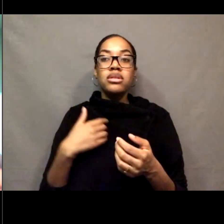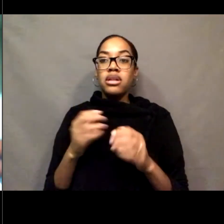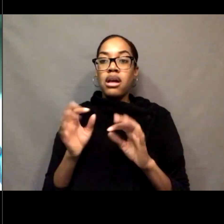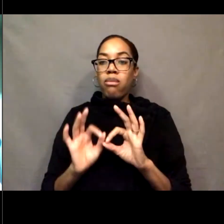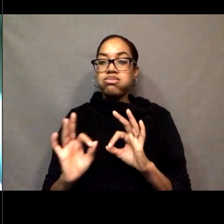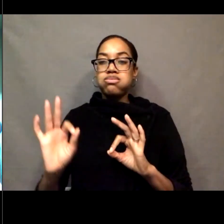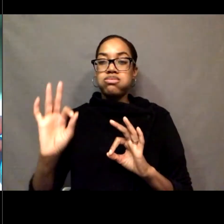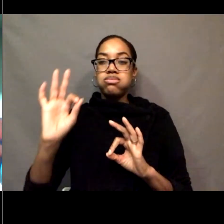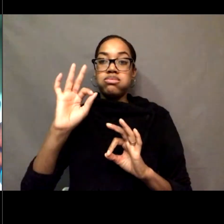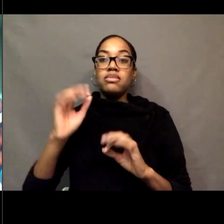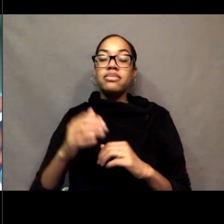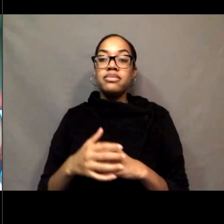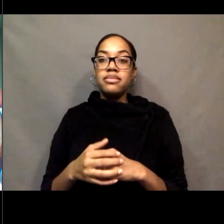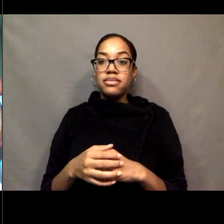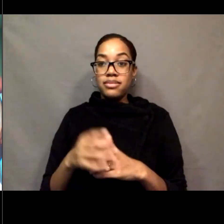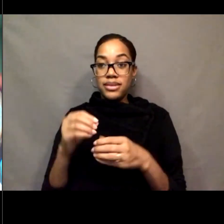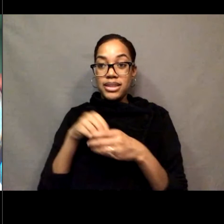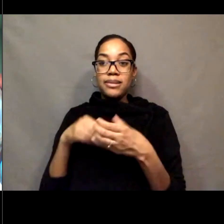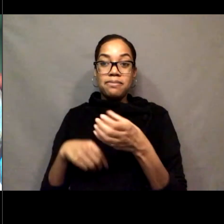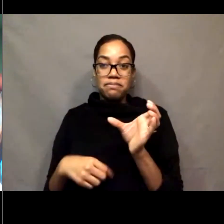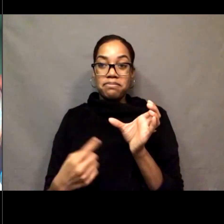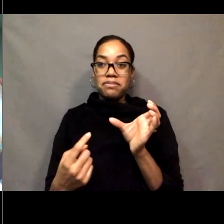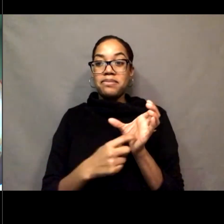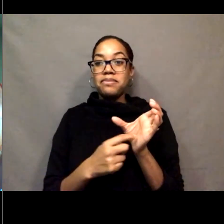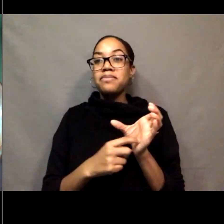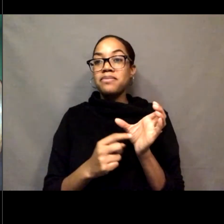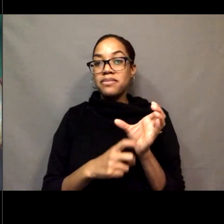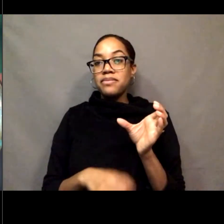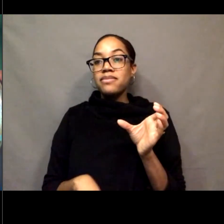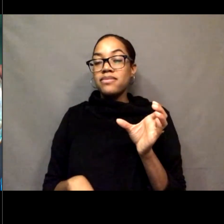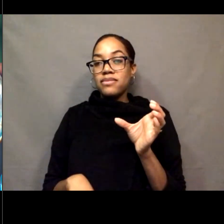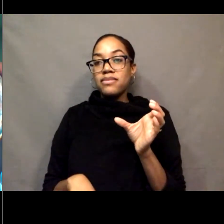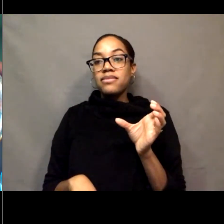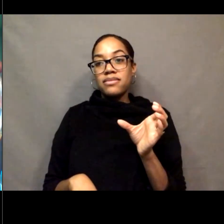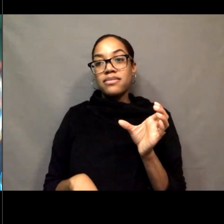and the interior of their shells is more uniform in color,